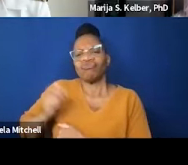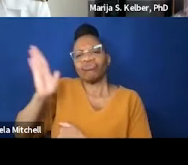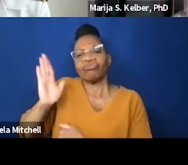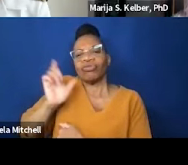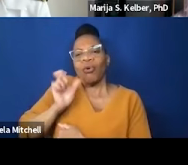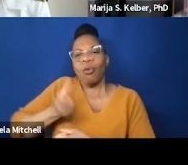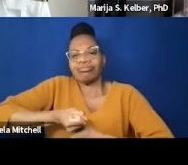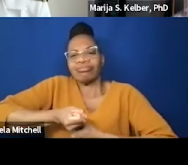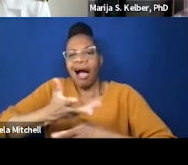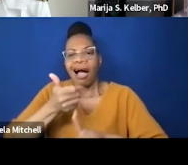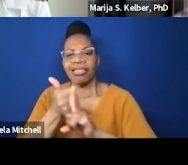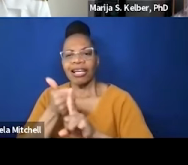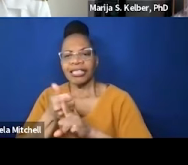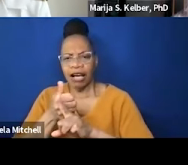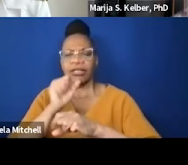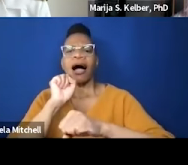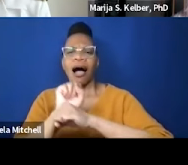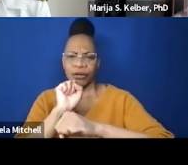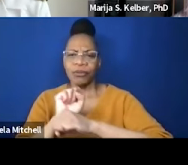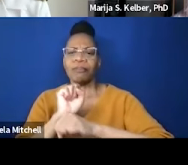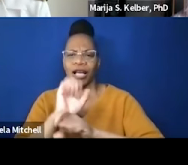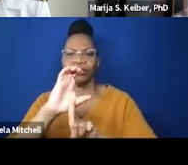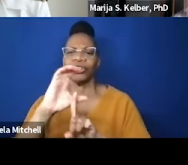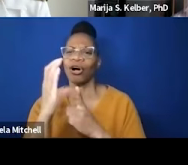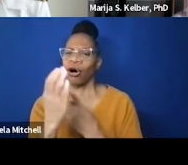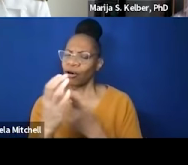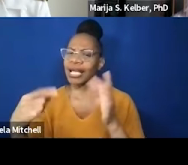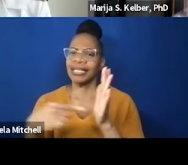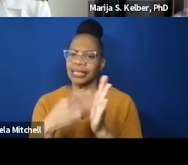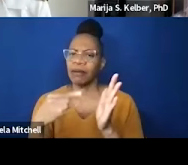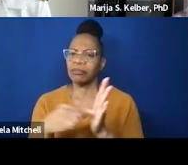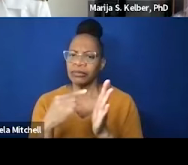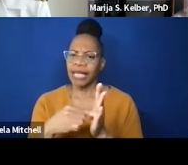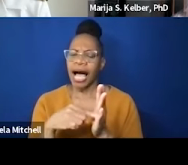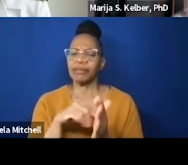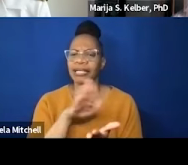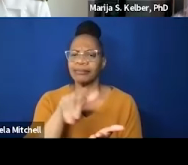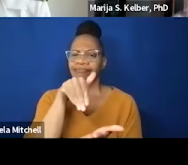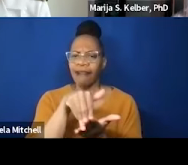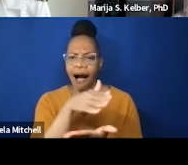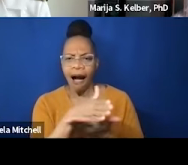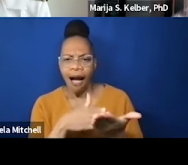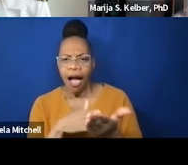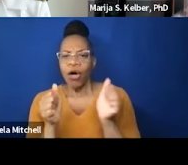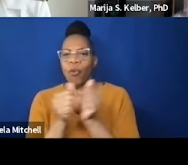and it is an occupational culture that is sometimes intersectional with our individual lived cultures.